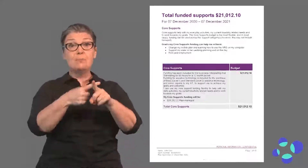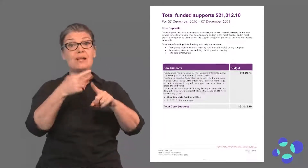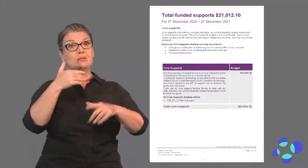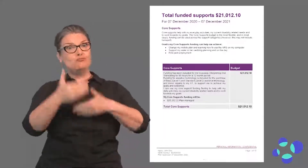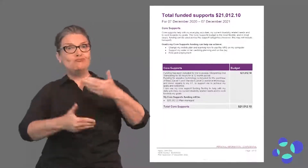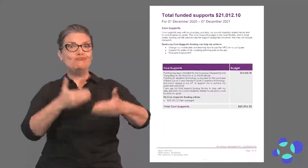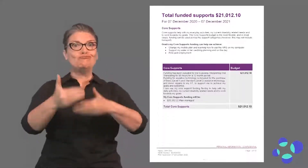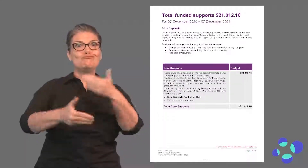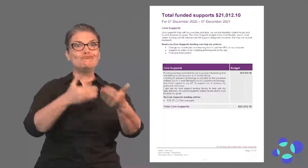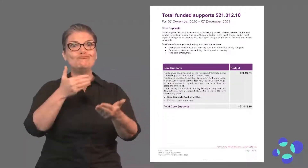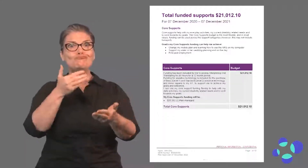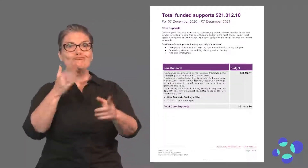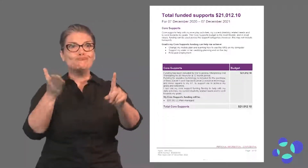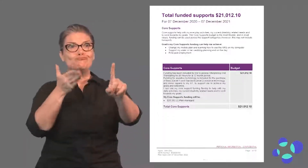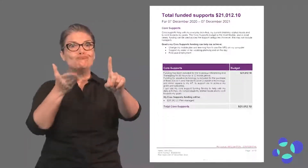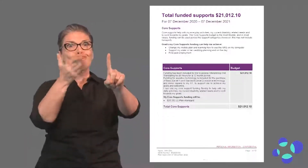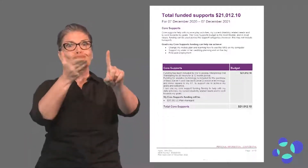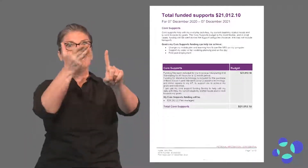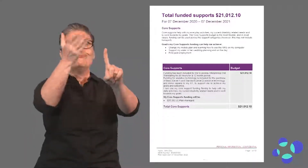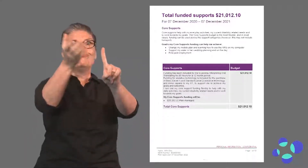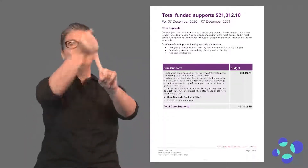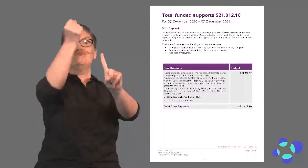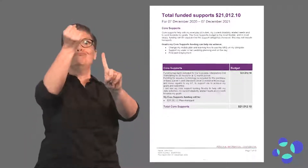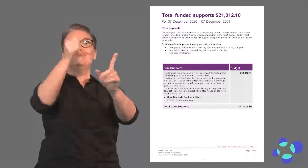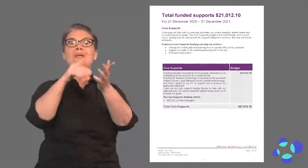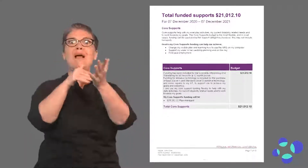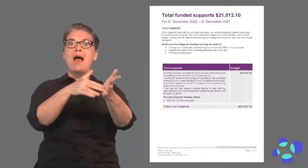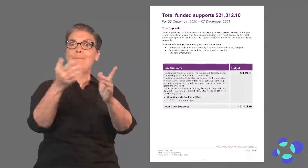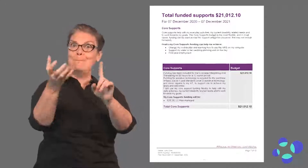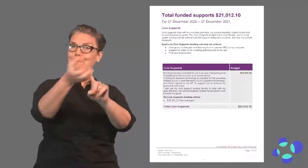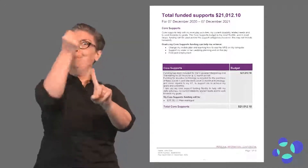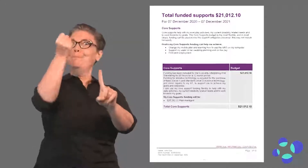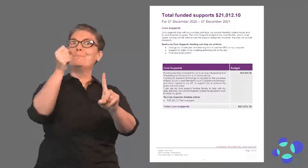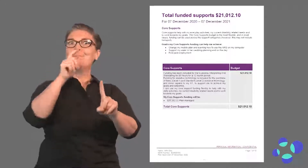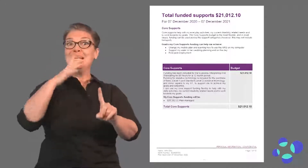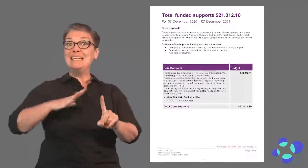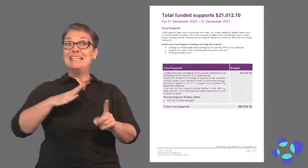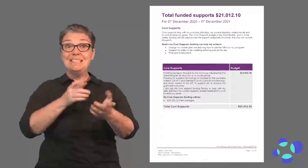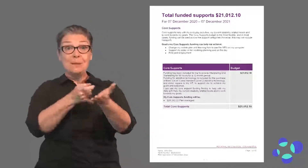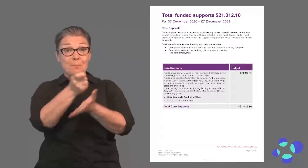and where you require assistance to move towards and achieve your goals.